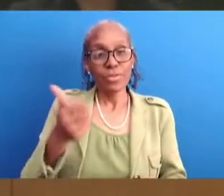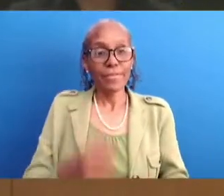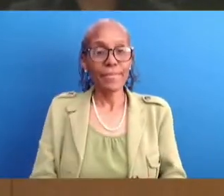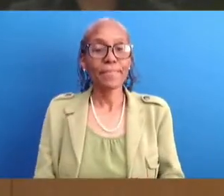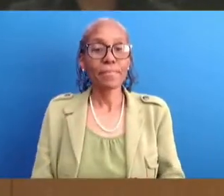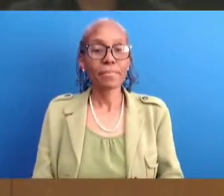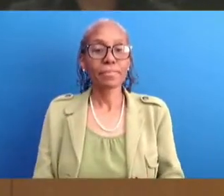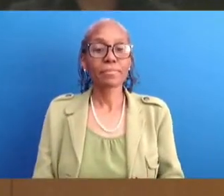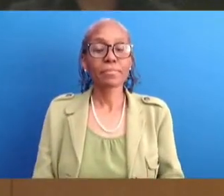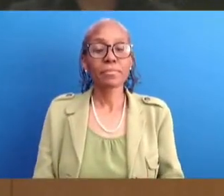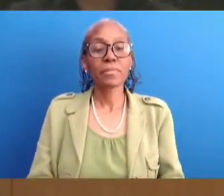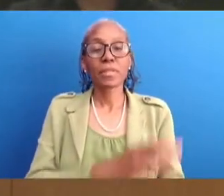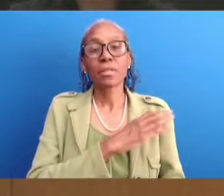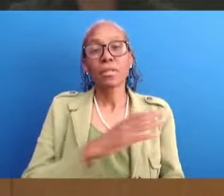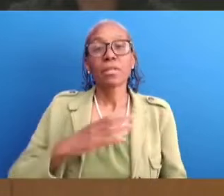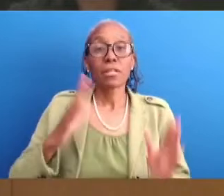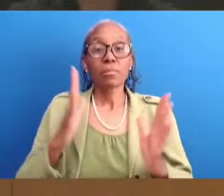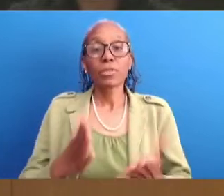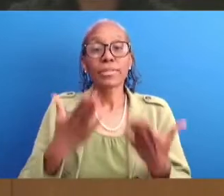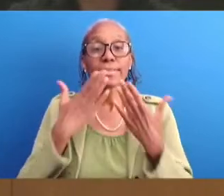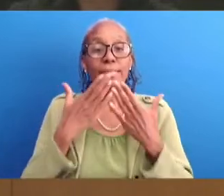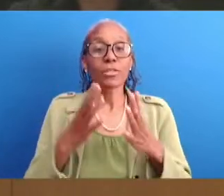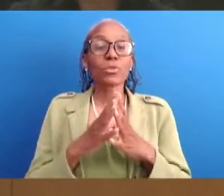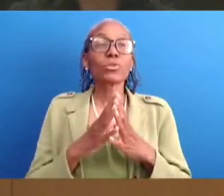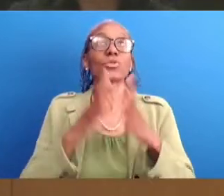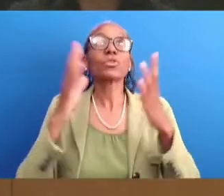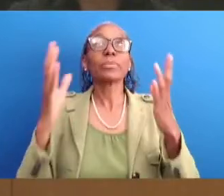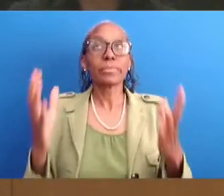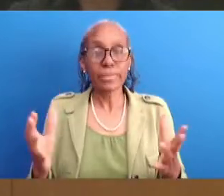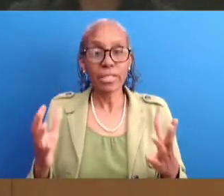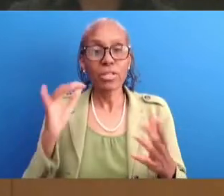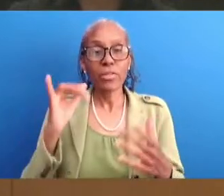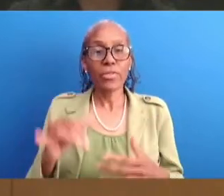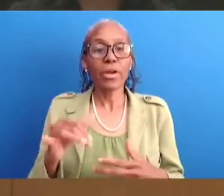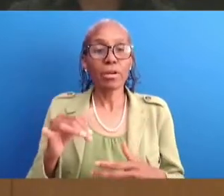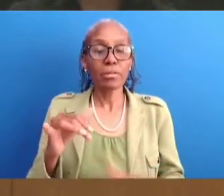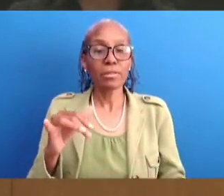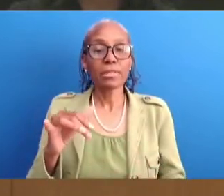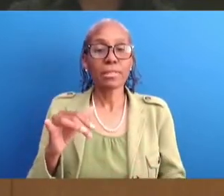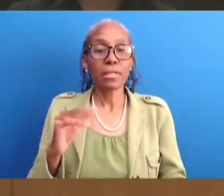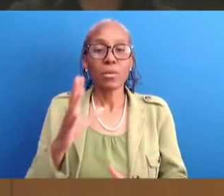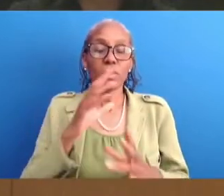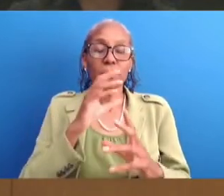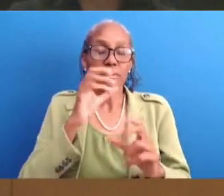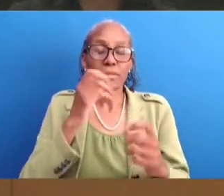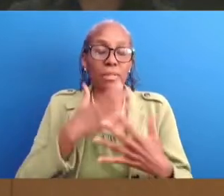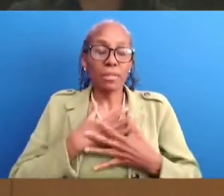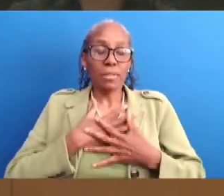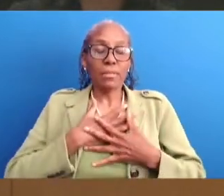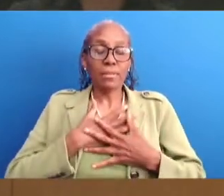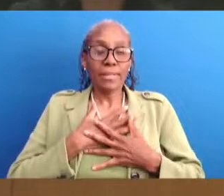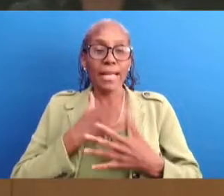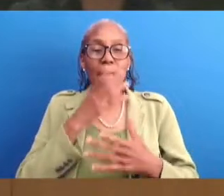YOU HAVE THE FLOOR, PLEASE INTRODUCE YOURSELVES?